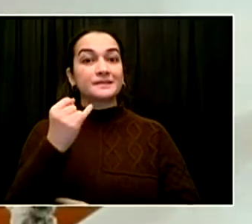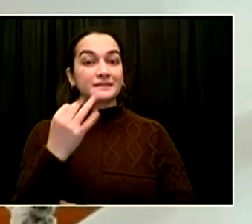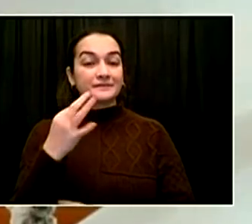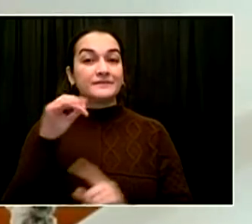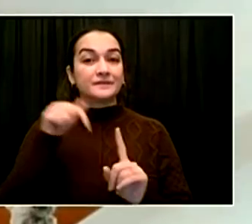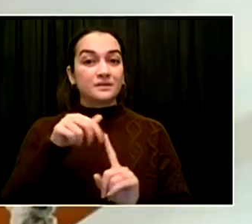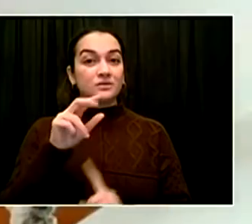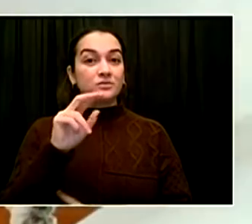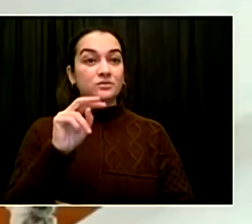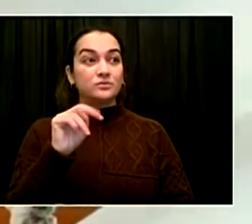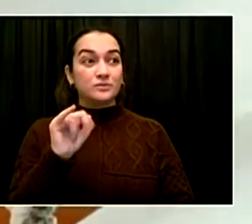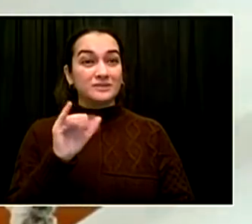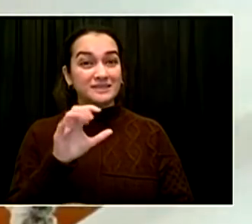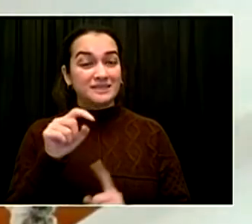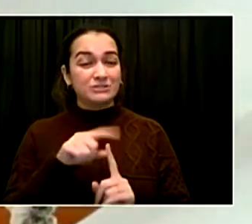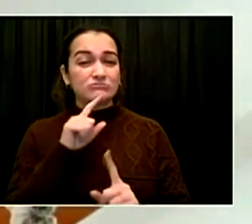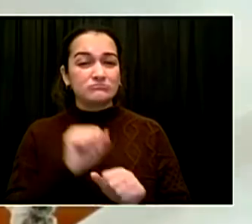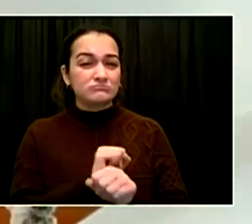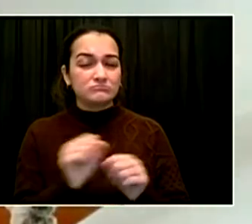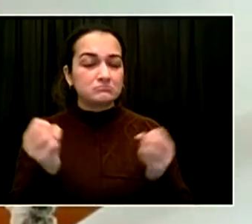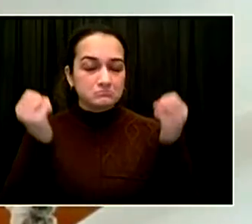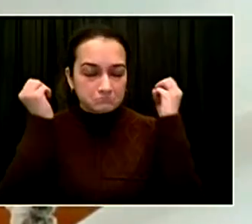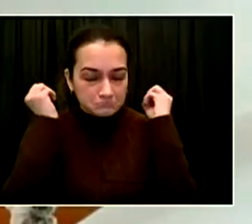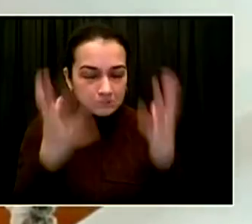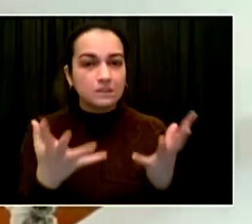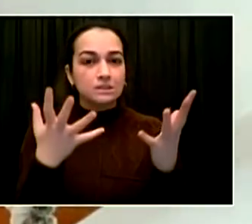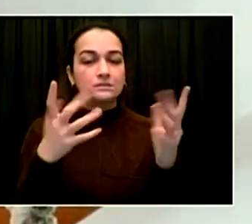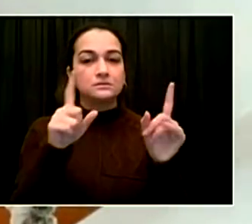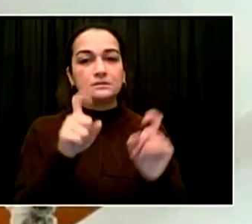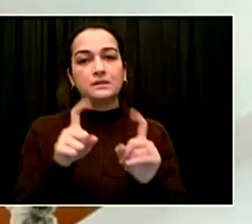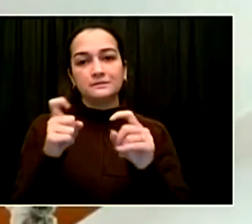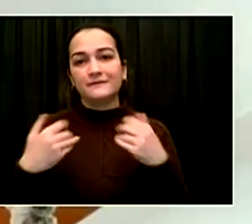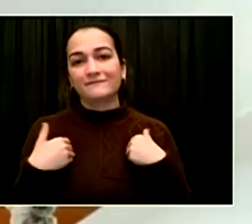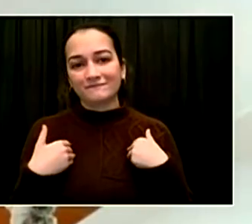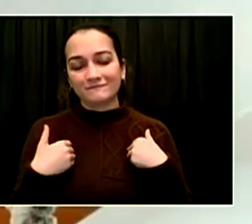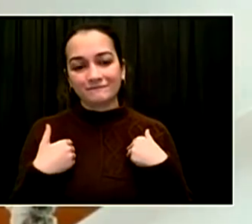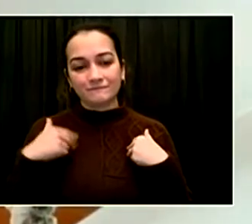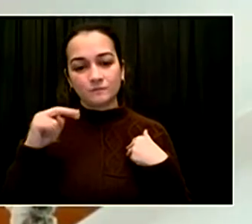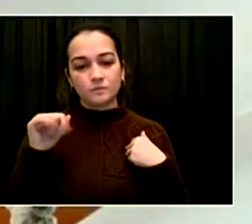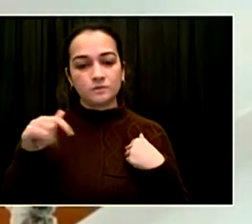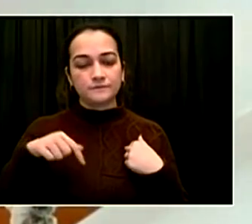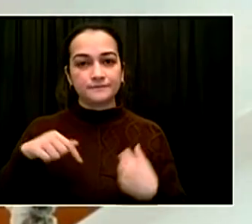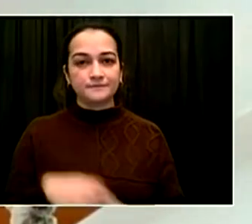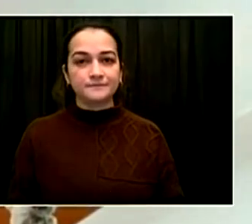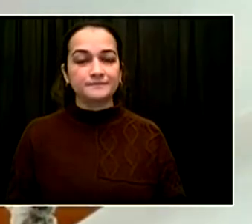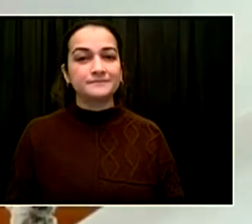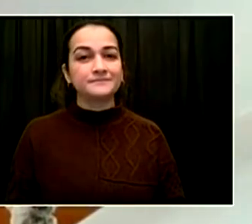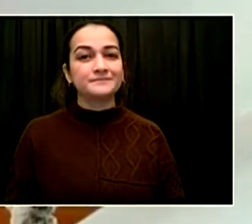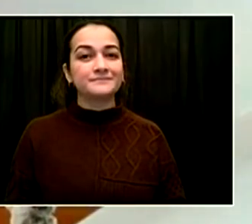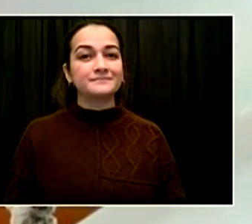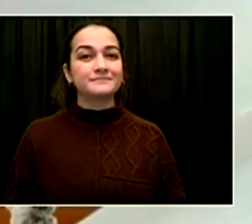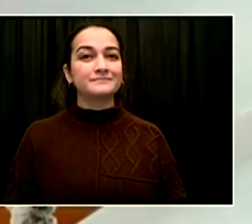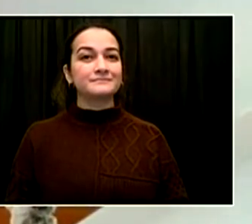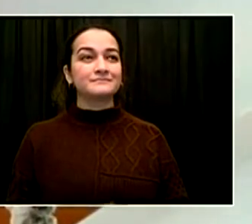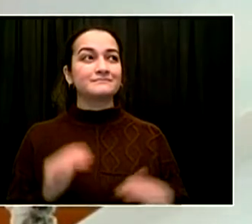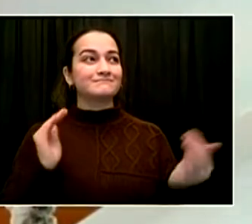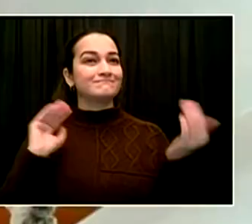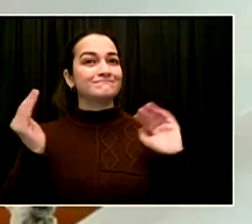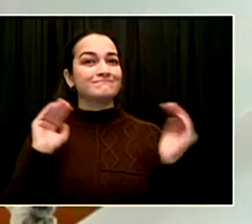TESTING AND MORE THAN ANY OTHER